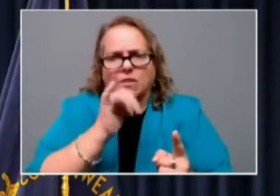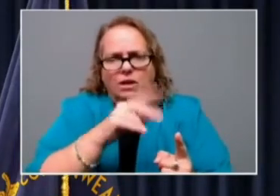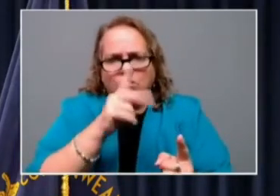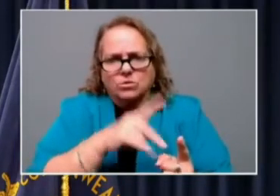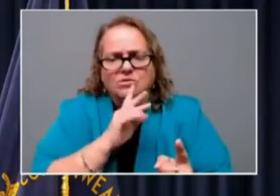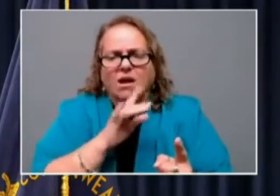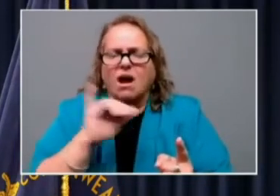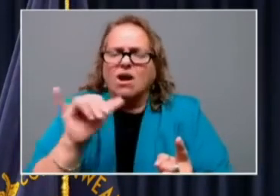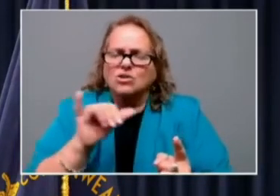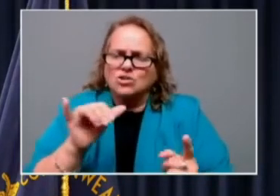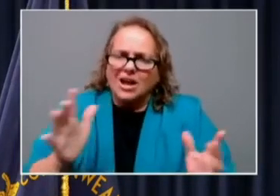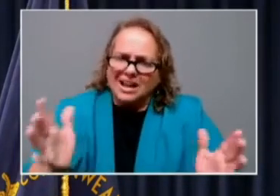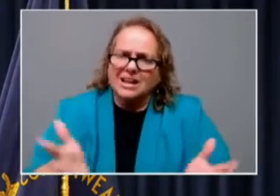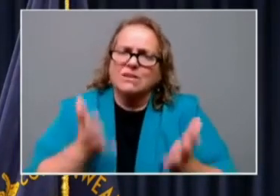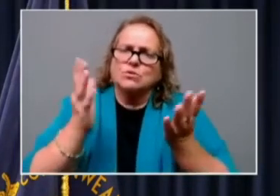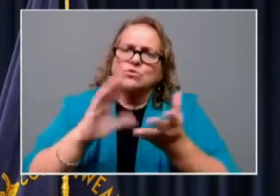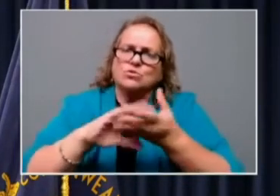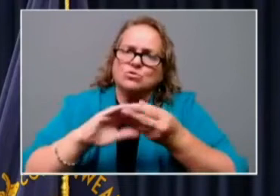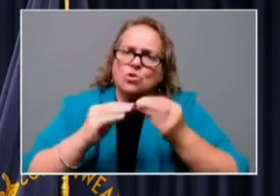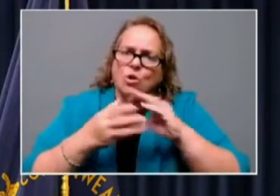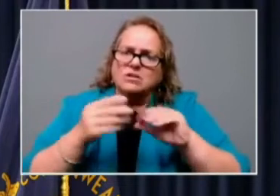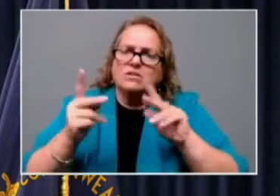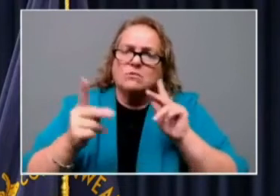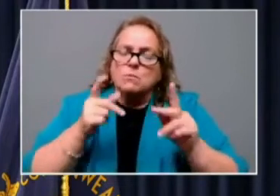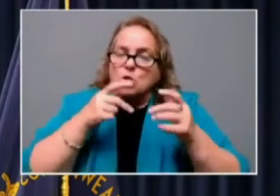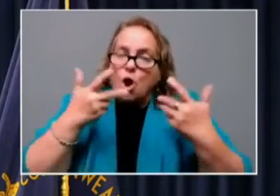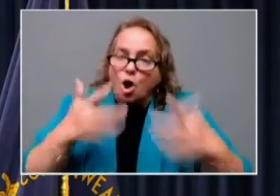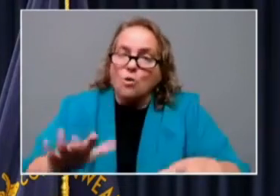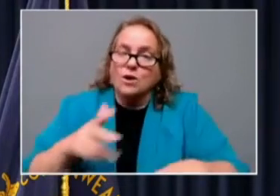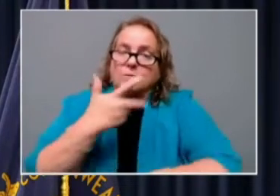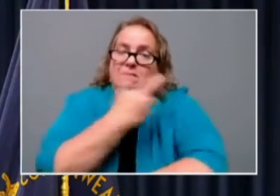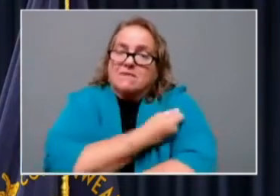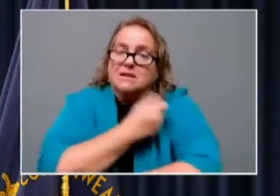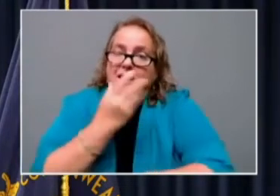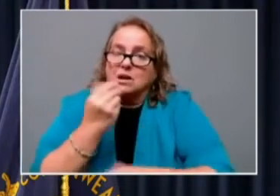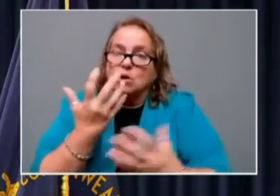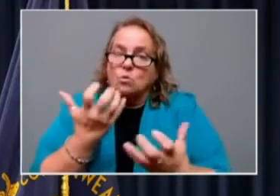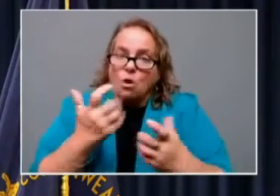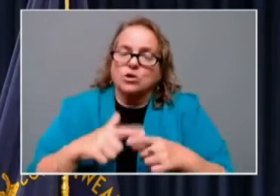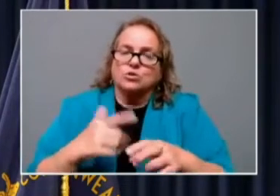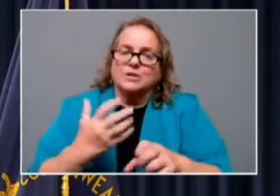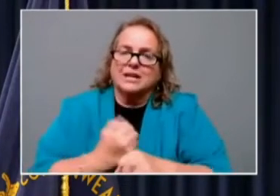those that have been vaccinated and want to get a loved one vaccinated but